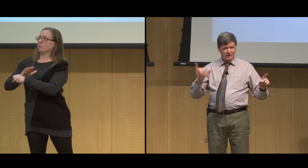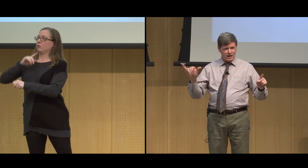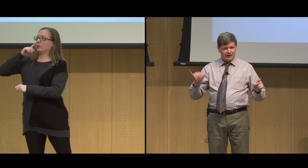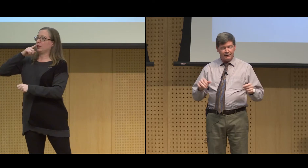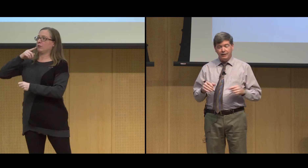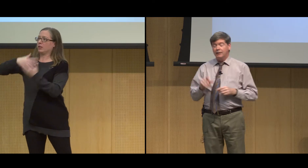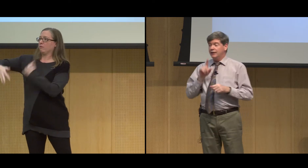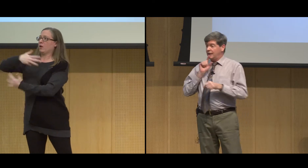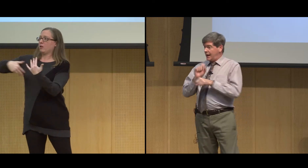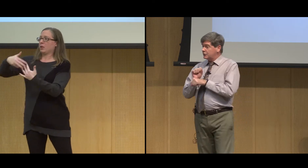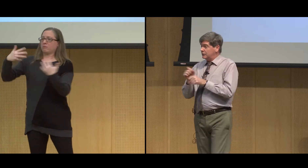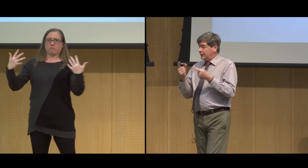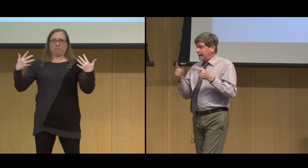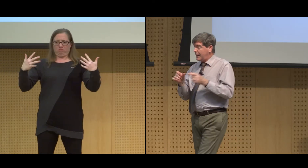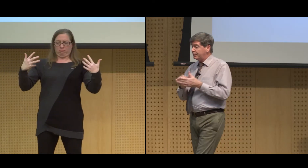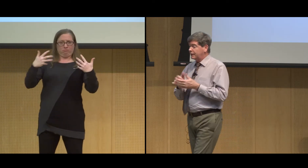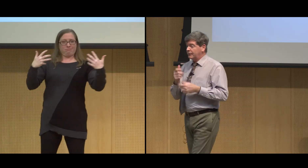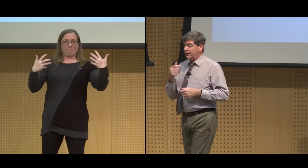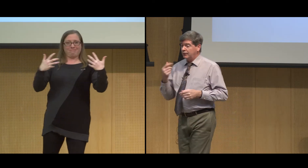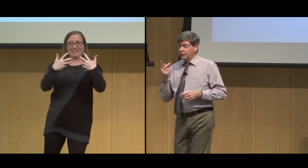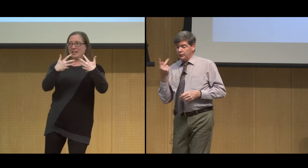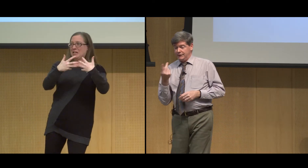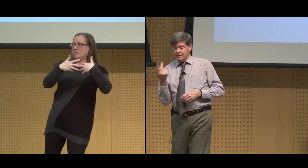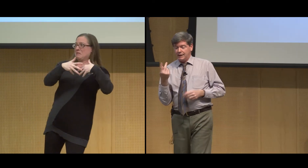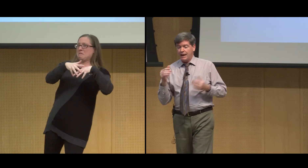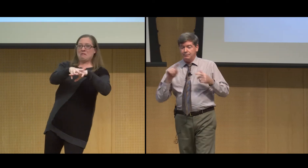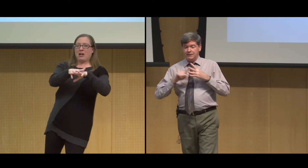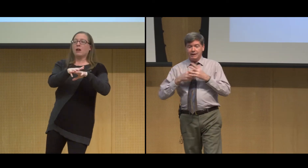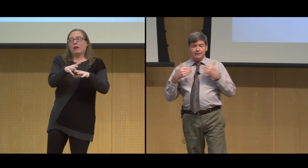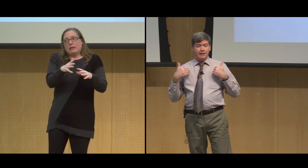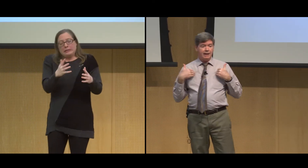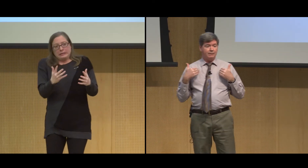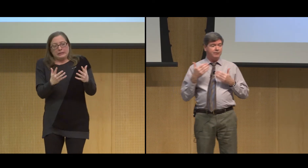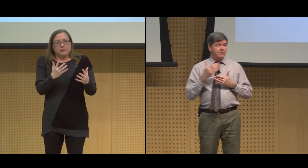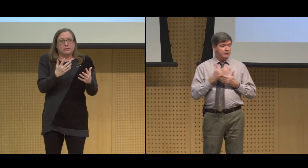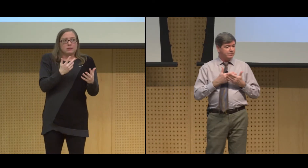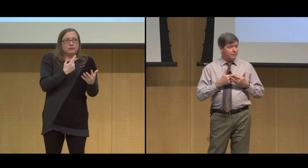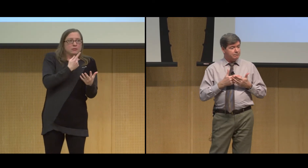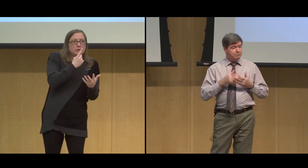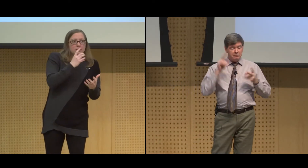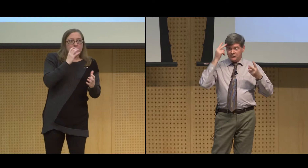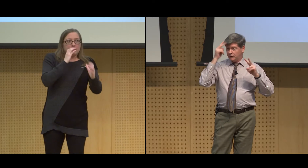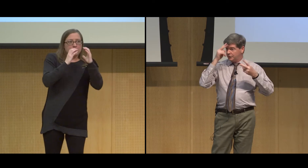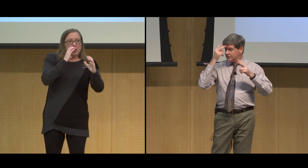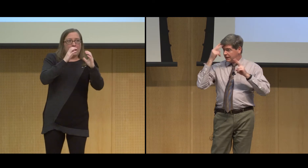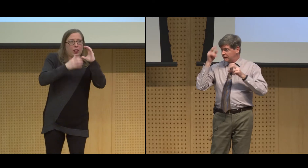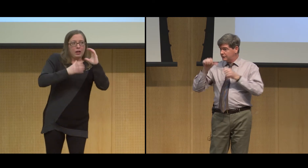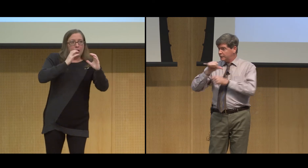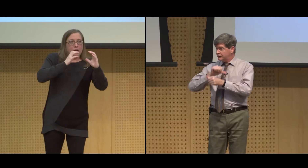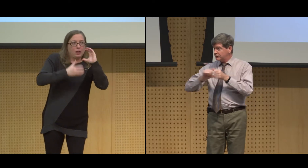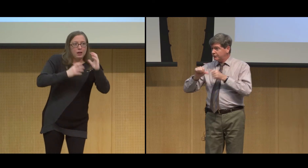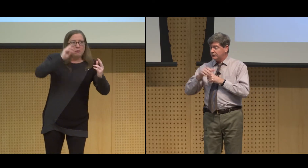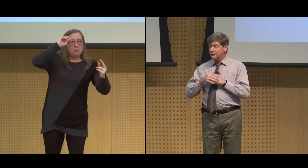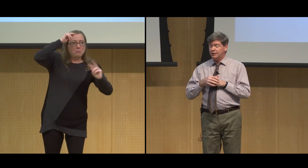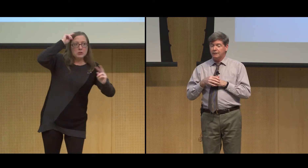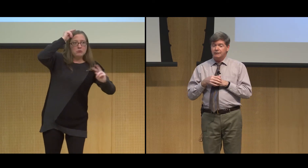And, actually, it happened that he and I began to have some misunderstandings with each other.